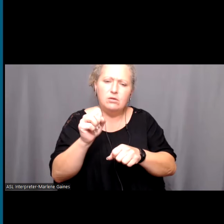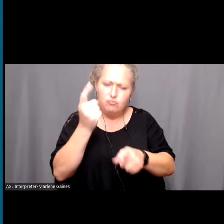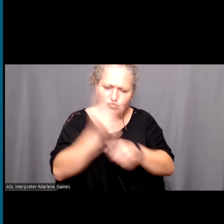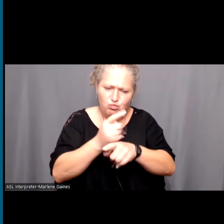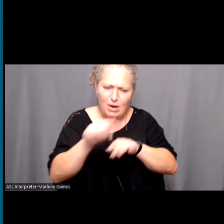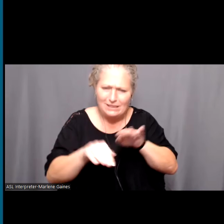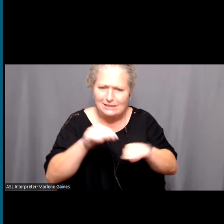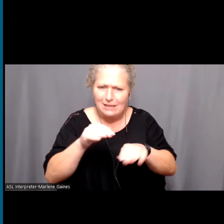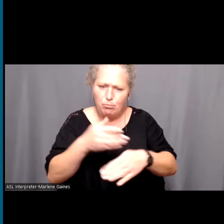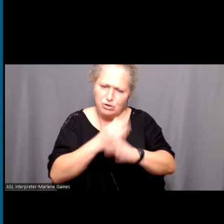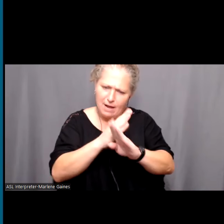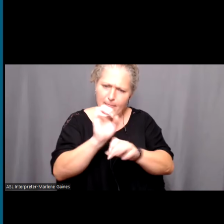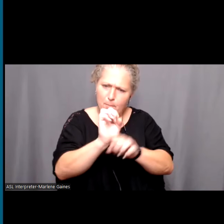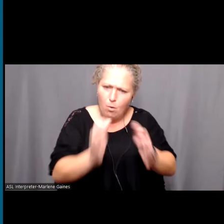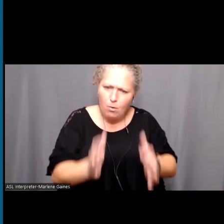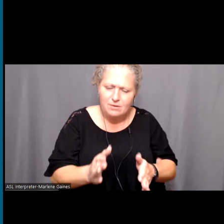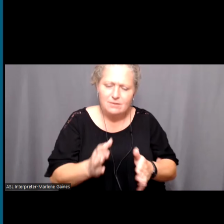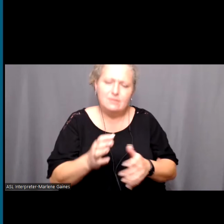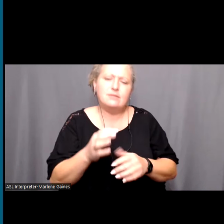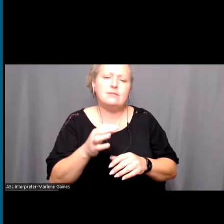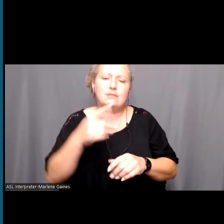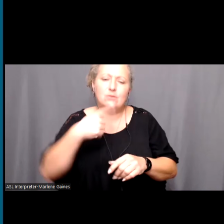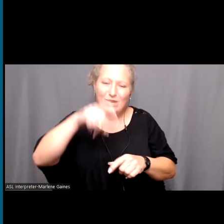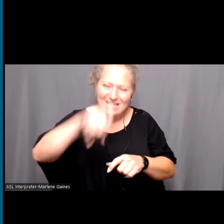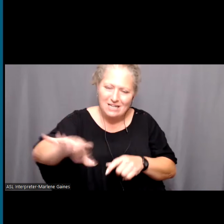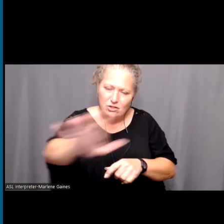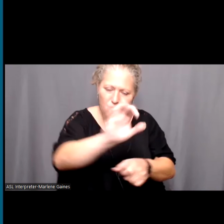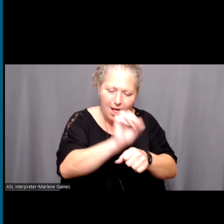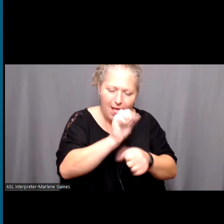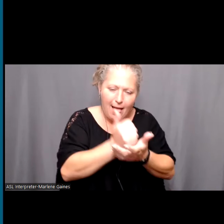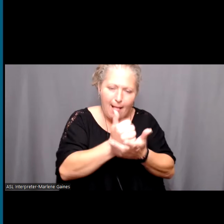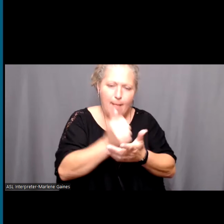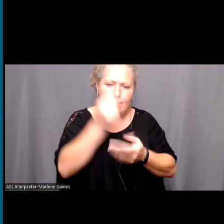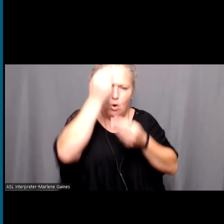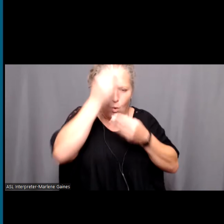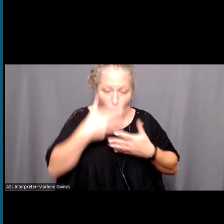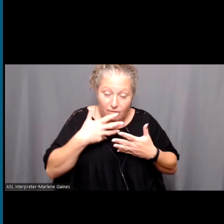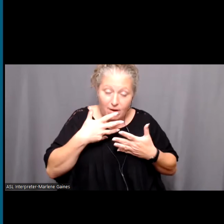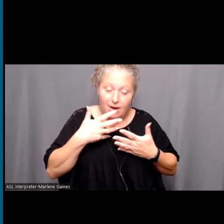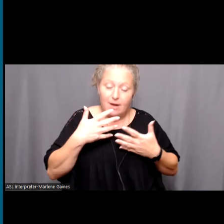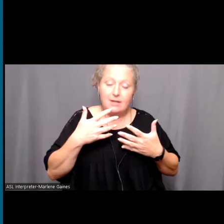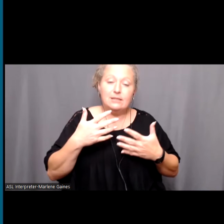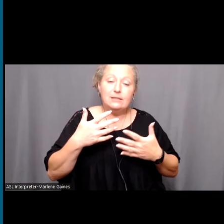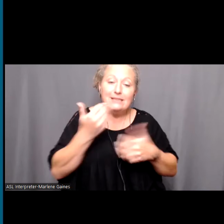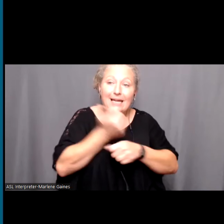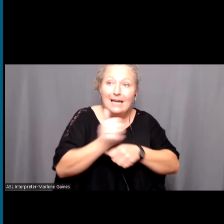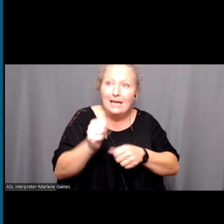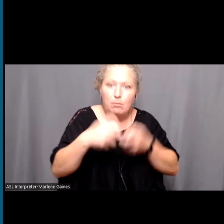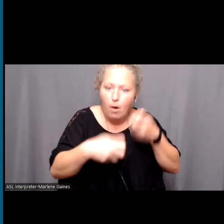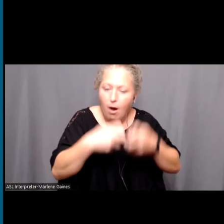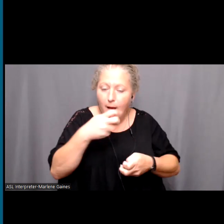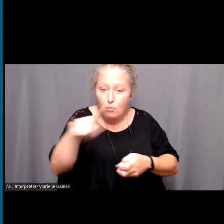to protect the employees and we need your help to be able to notify us of any problems you do see out there